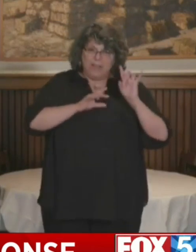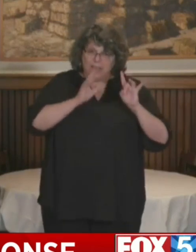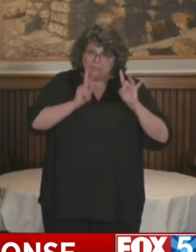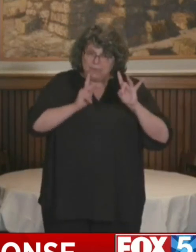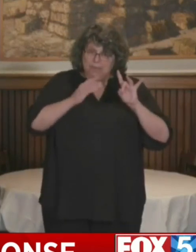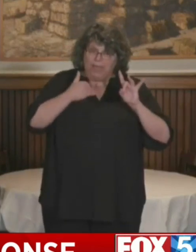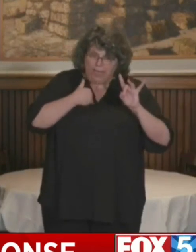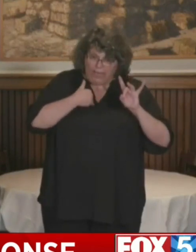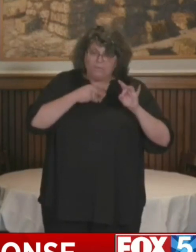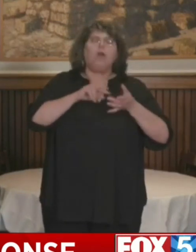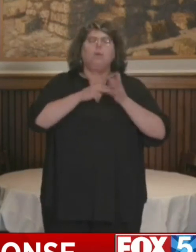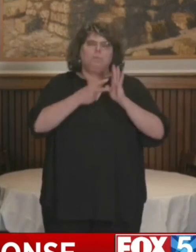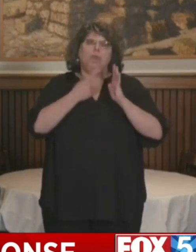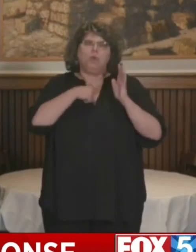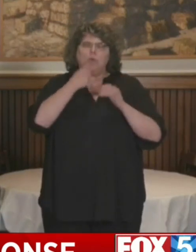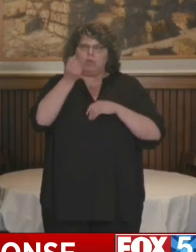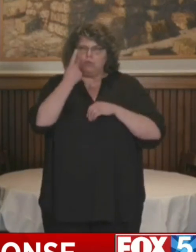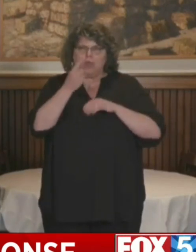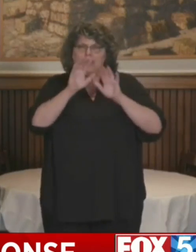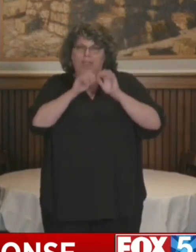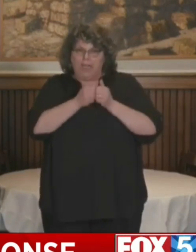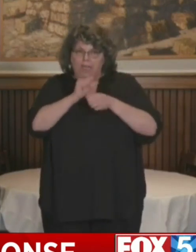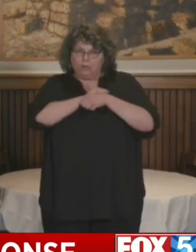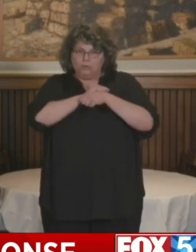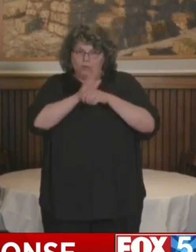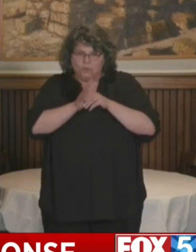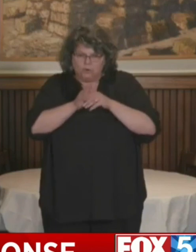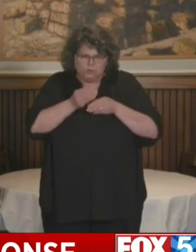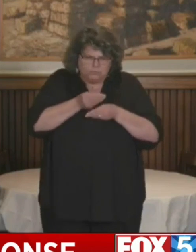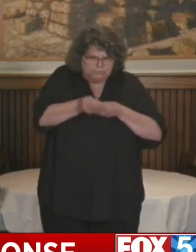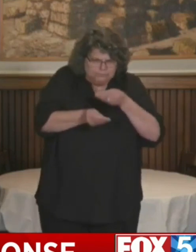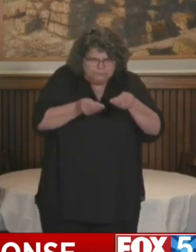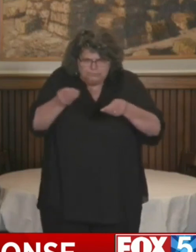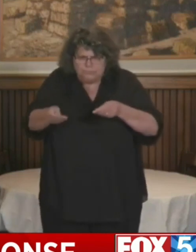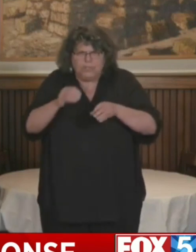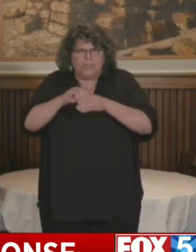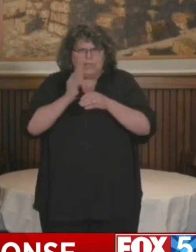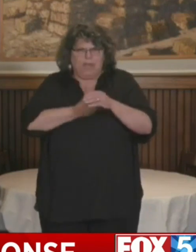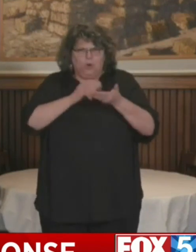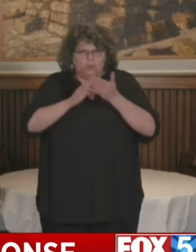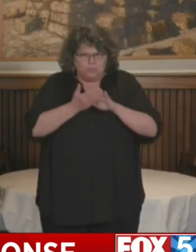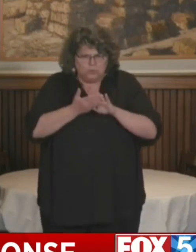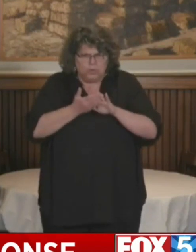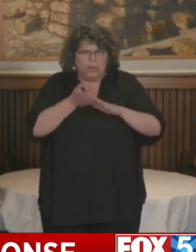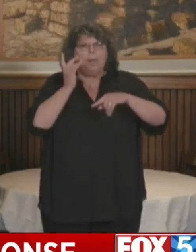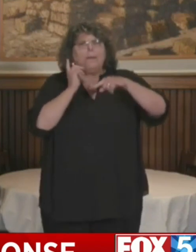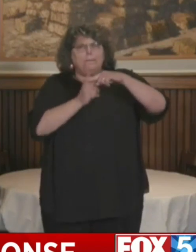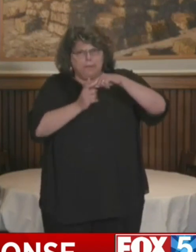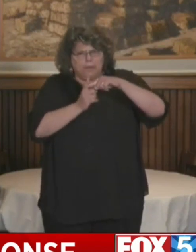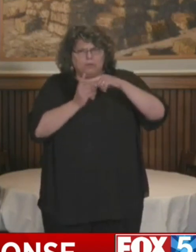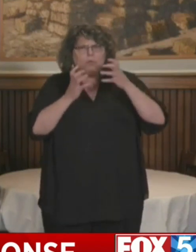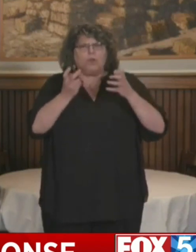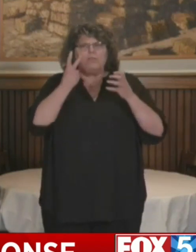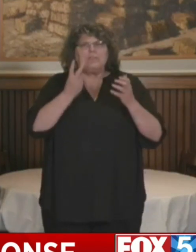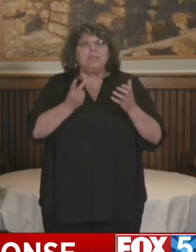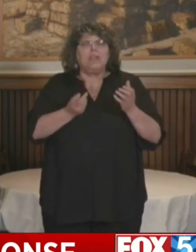PEOPLE WHO TEST POSITIVE AS YOU DO A 100 TEST FOR EXAMPLE HAVING FEWER THAN 8 POSITIVES MEANS BOTH THAT WE UNDERSTAND